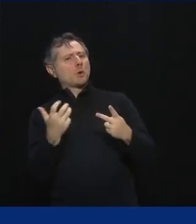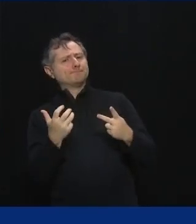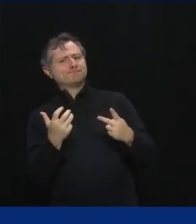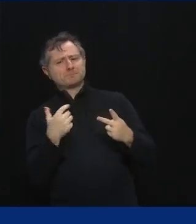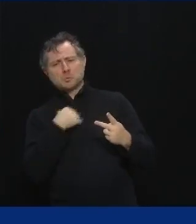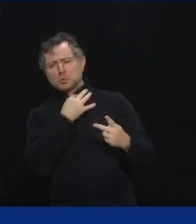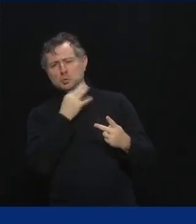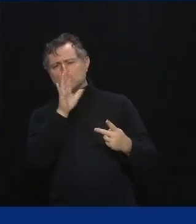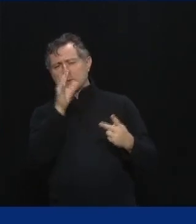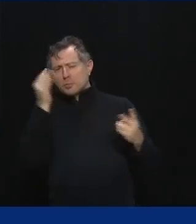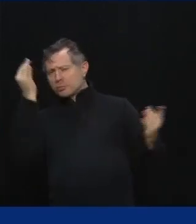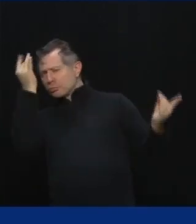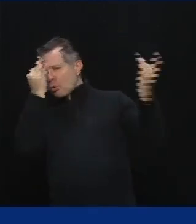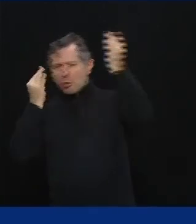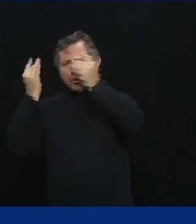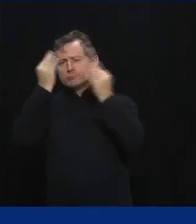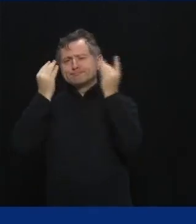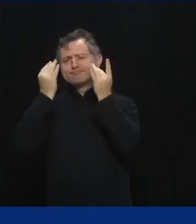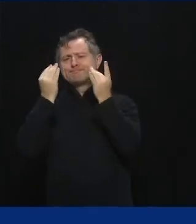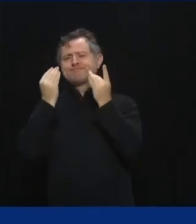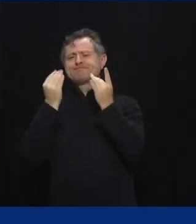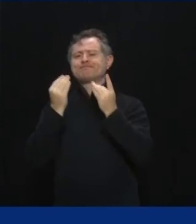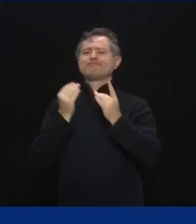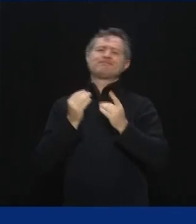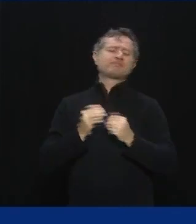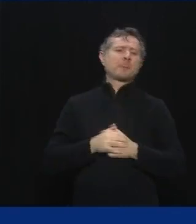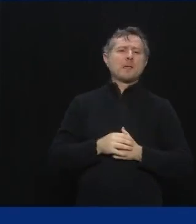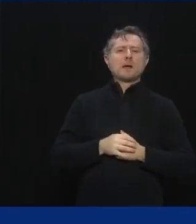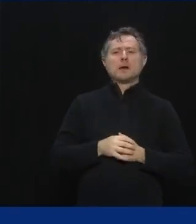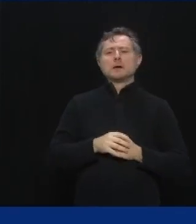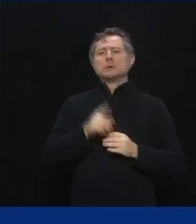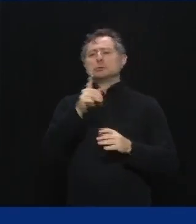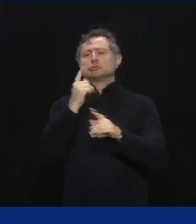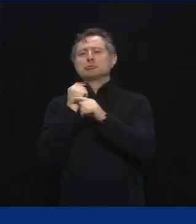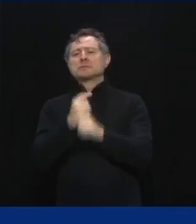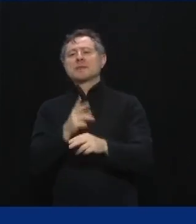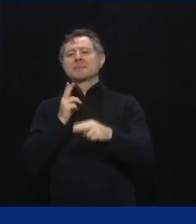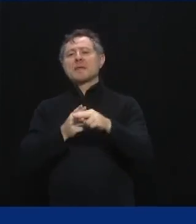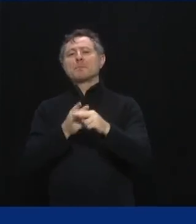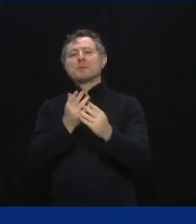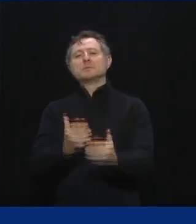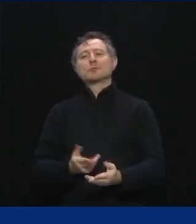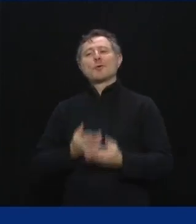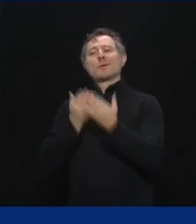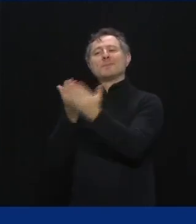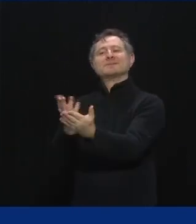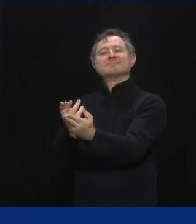DEMOCRATIC VOTERS OF BUFFALO CHOSE HER AS THEIR CANDIDATE. SECONDLY, I WANTED TO GET YOUR